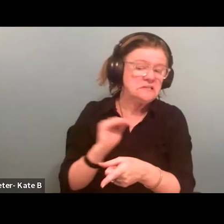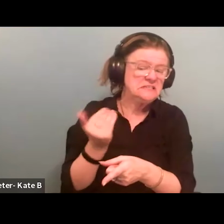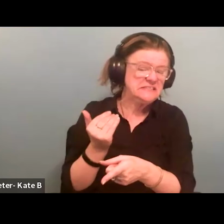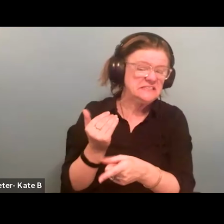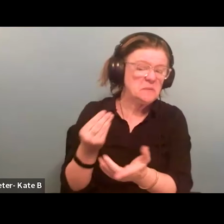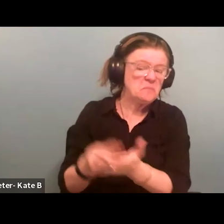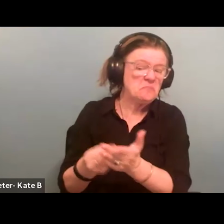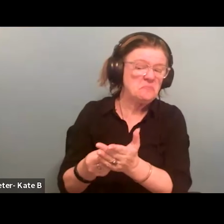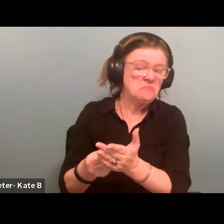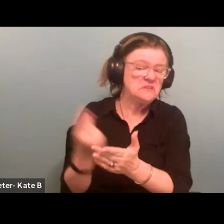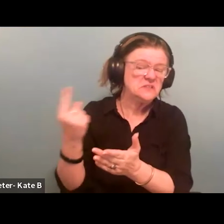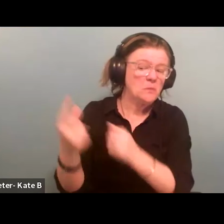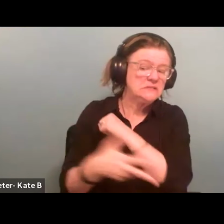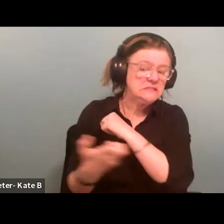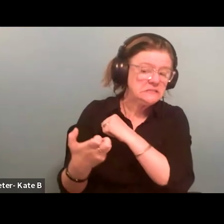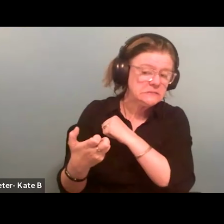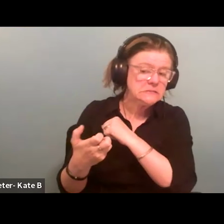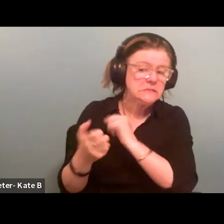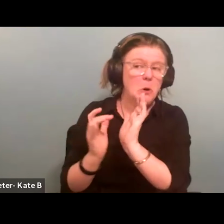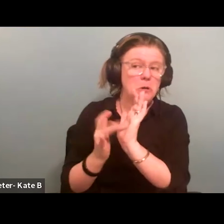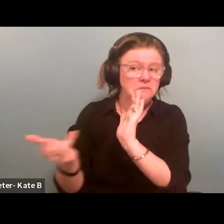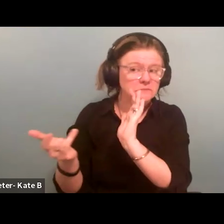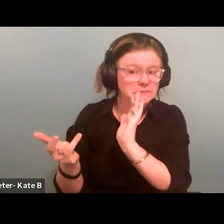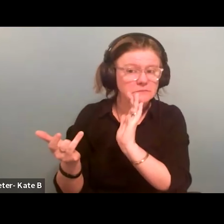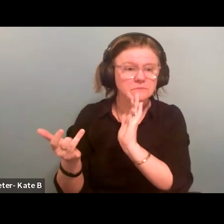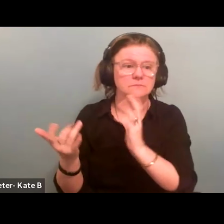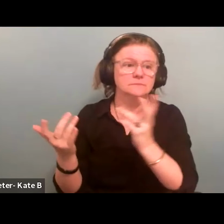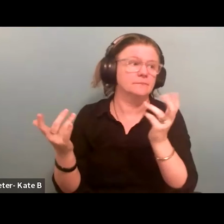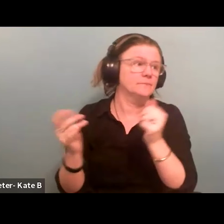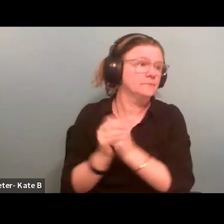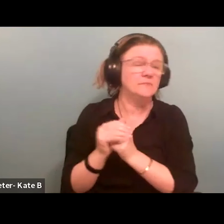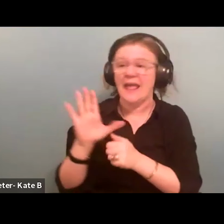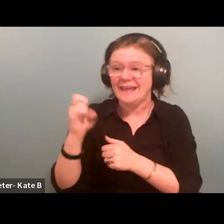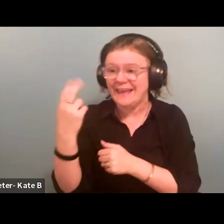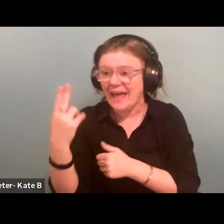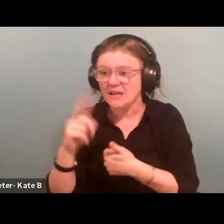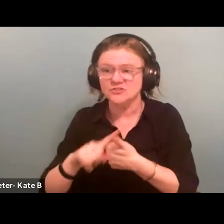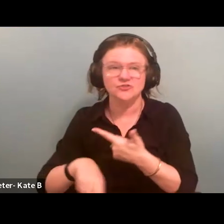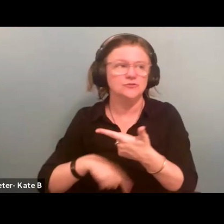exploited, their assets, whether that's cash on hand,